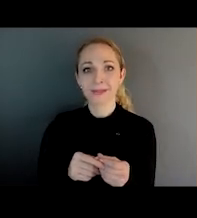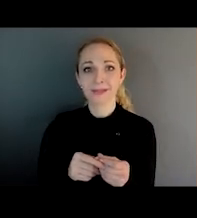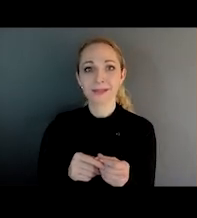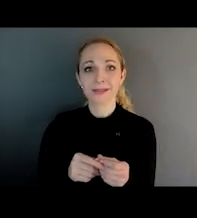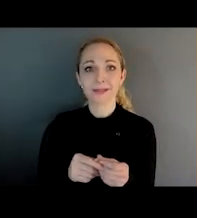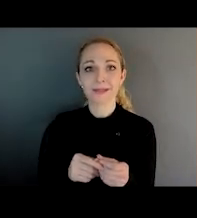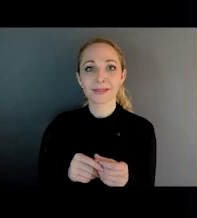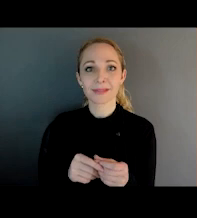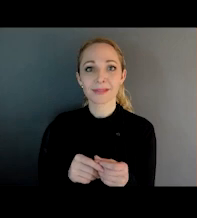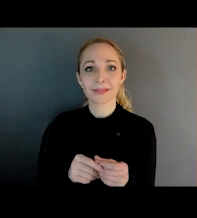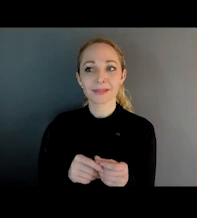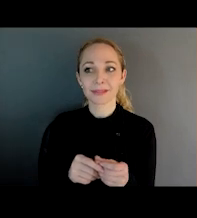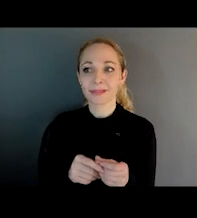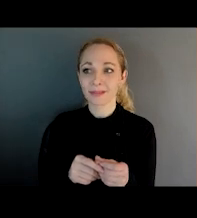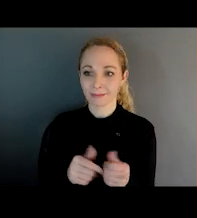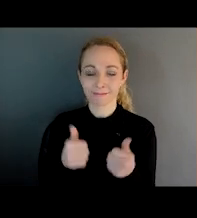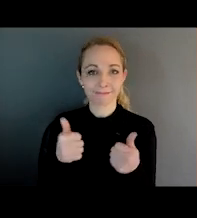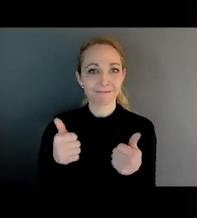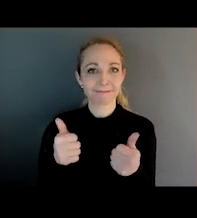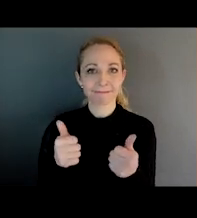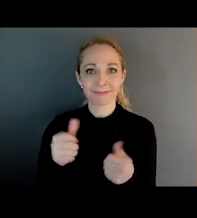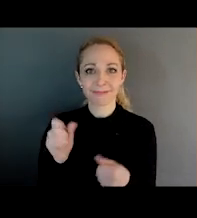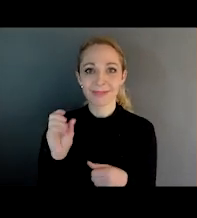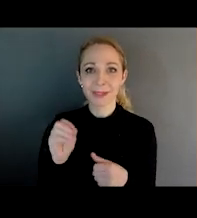ALL RIGHT.